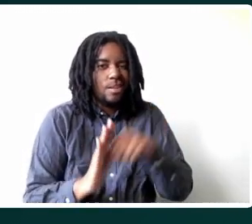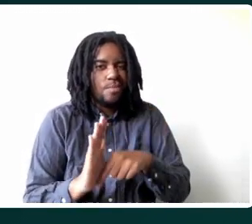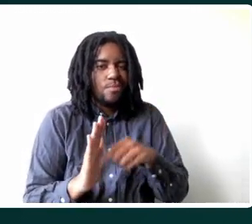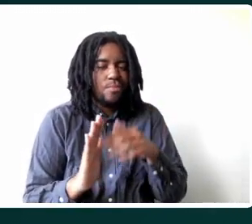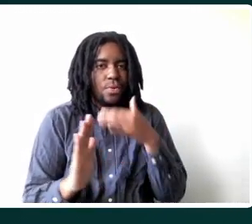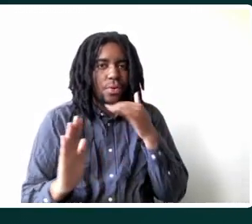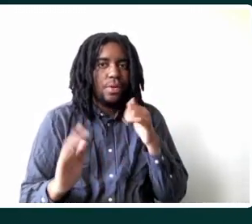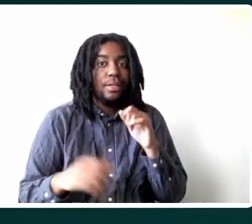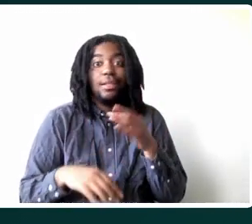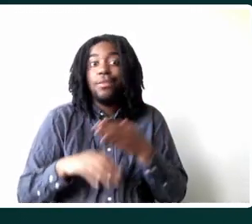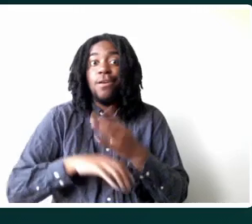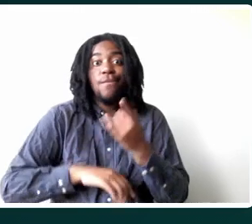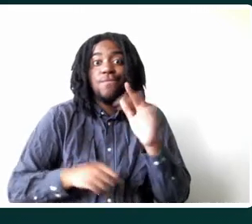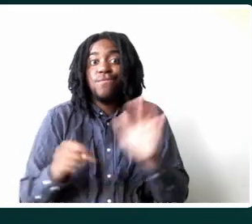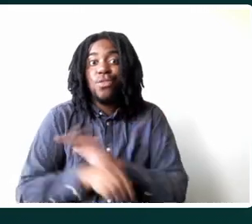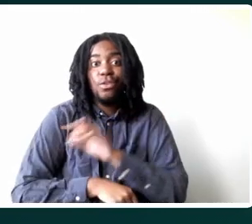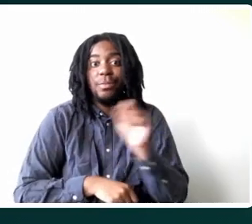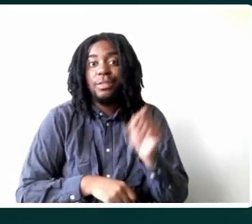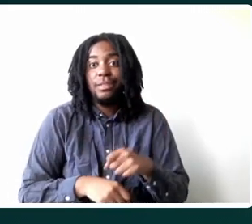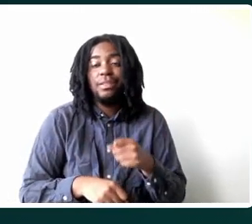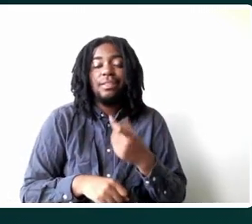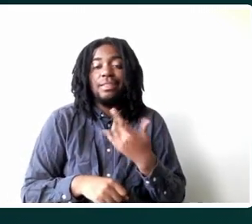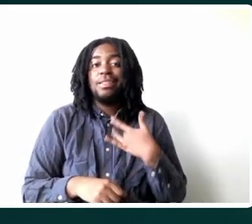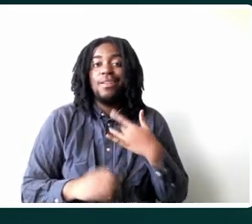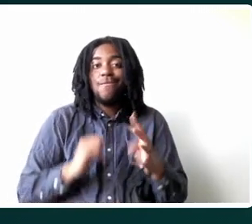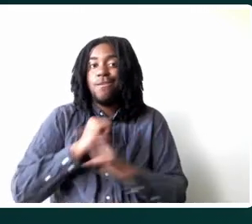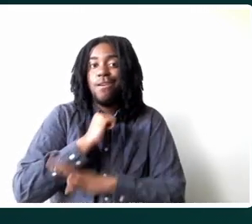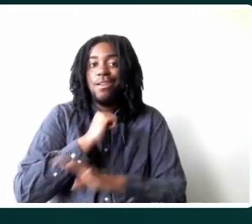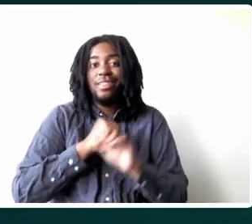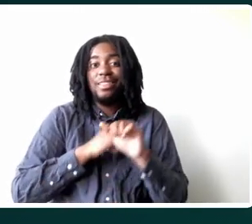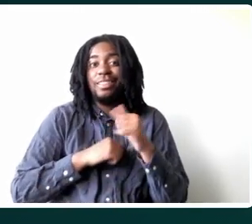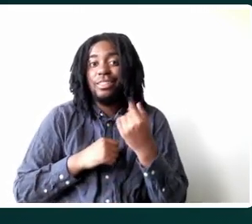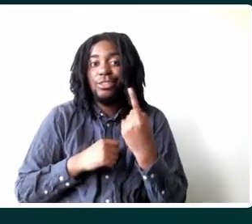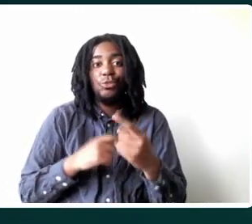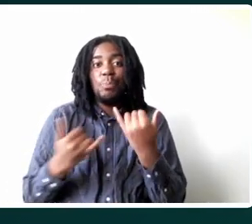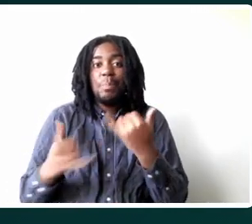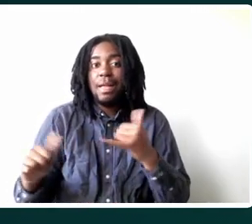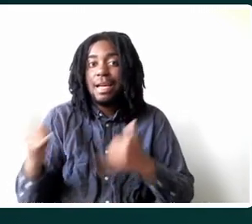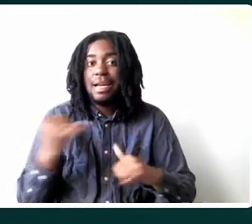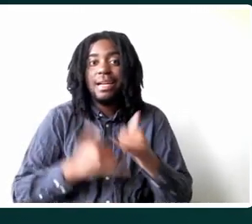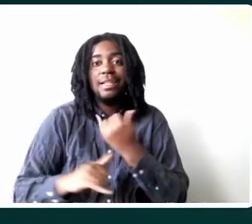So, we often spend the entire fall just playing with kids, chatting about the things they care